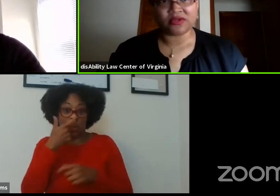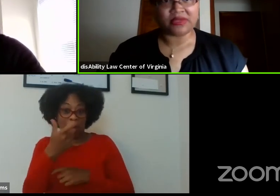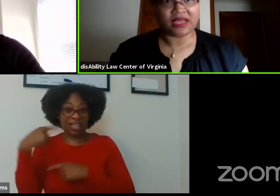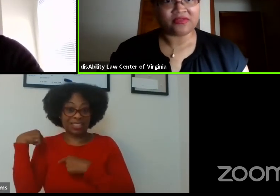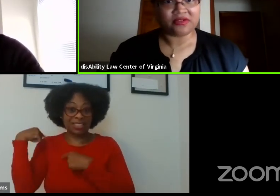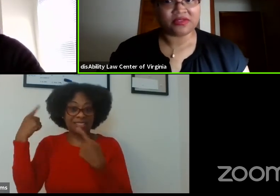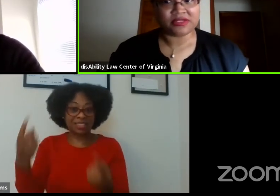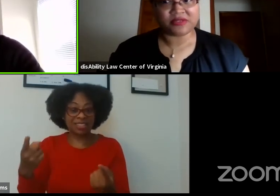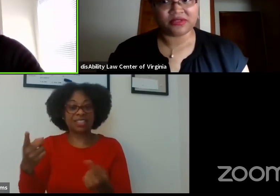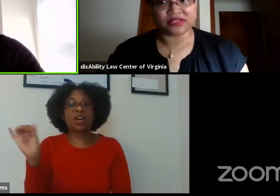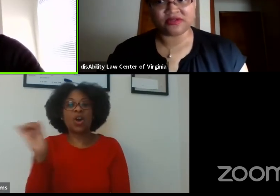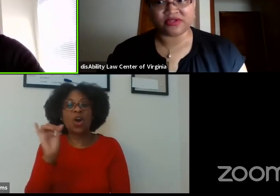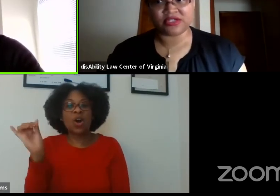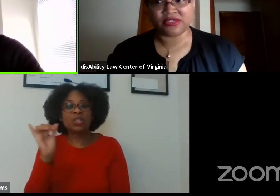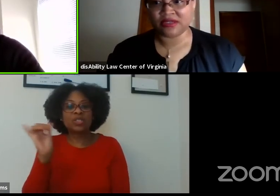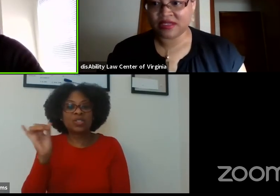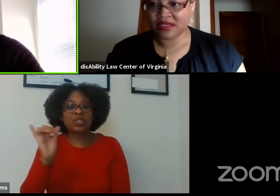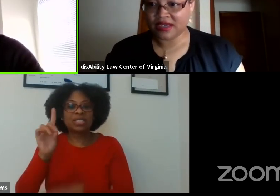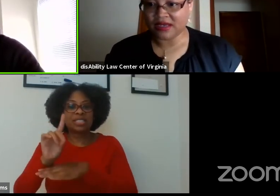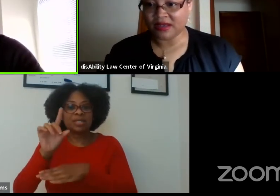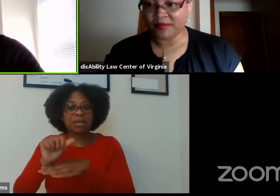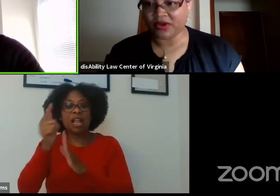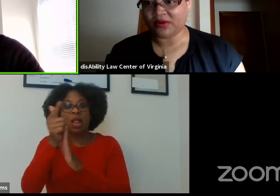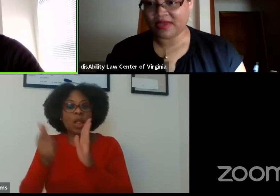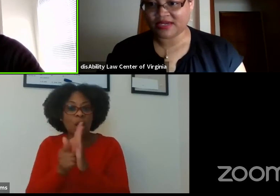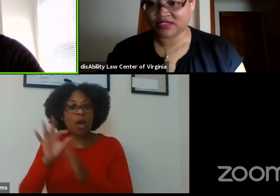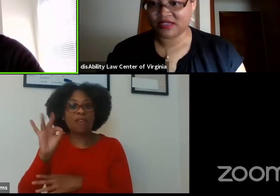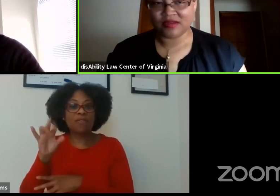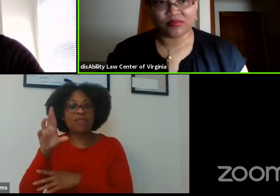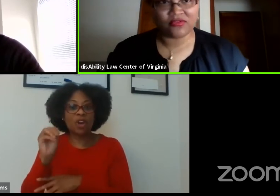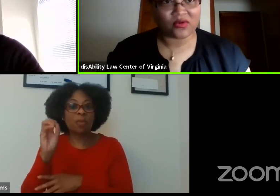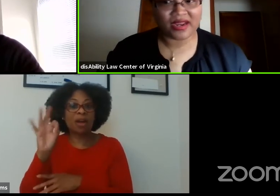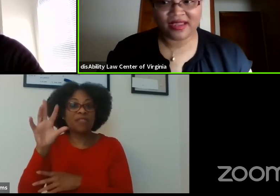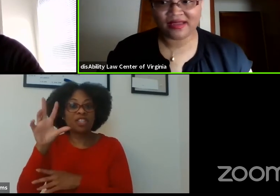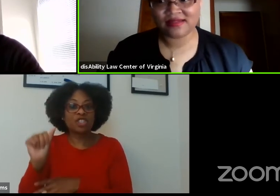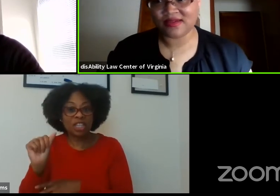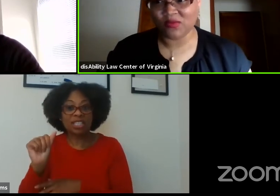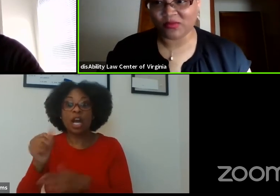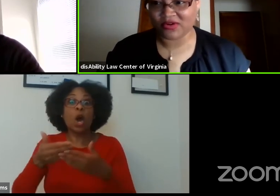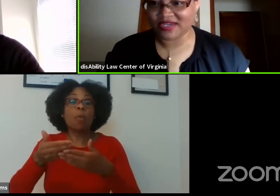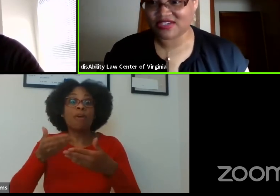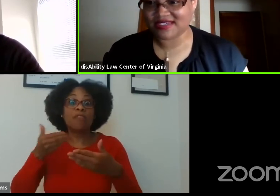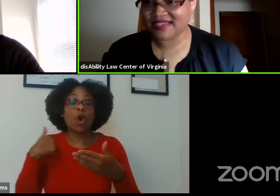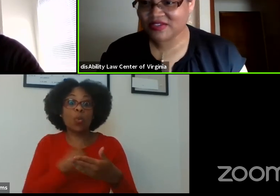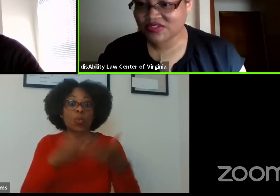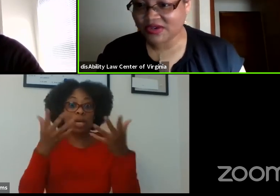and also on behalf of the disAbility Law Center of Virginia -- oh, actually, before I end, one more question.